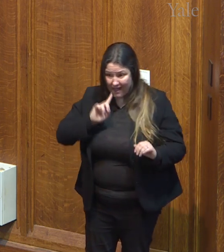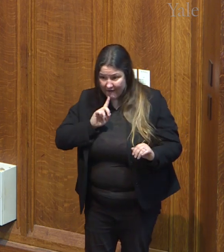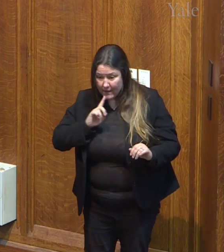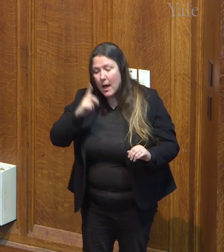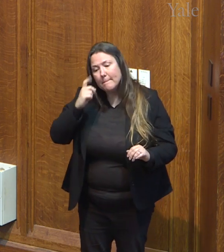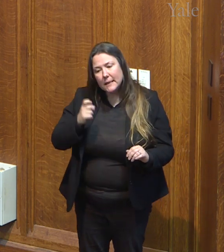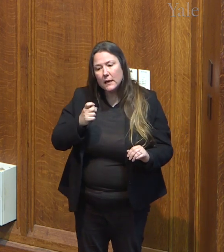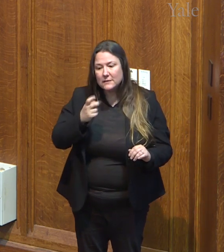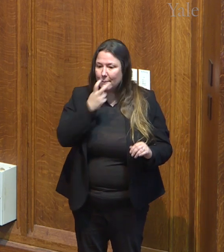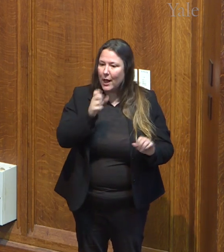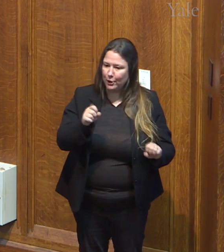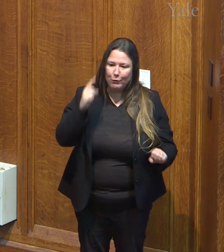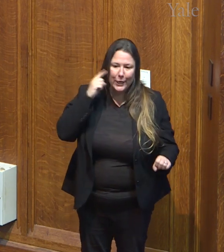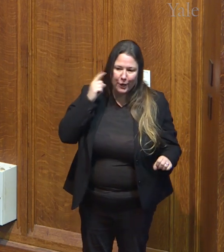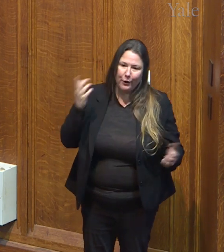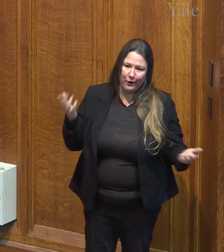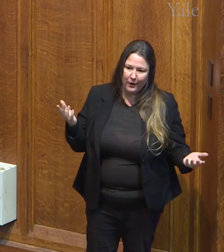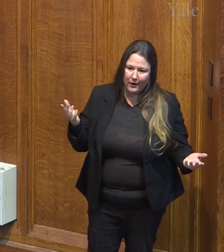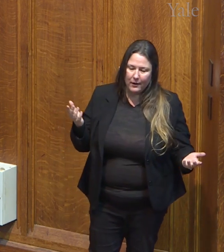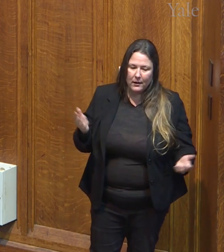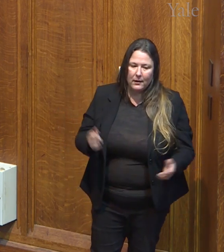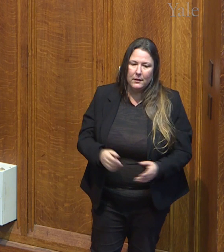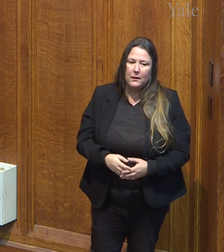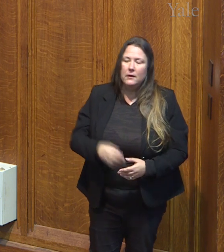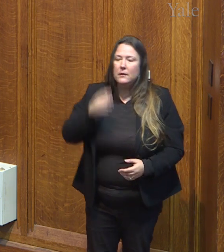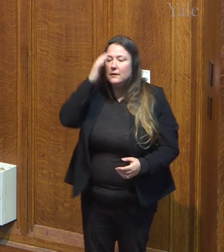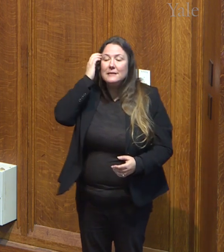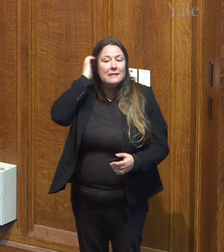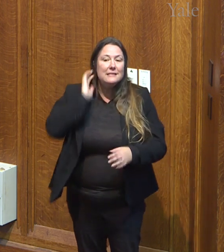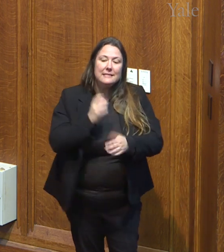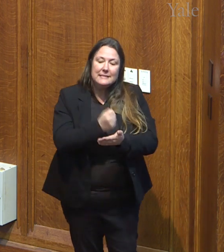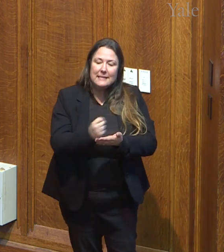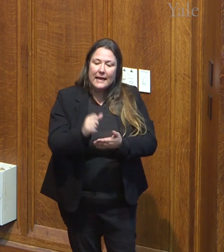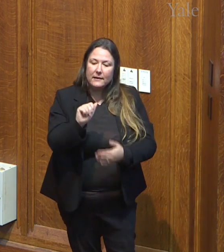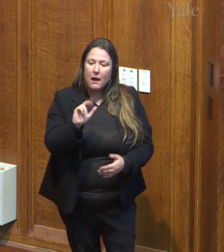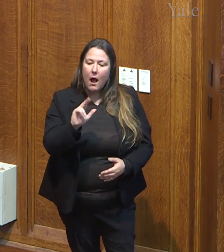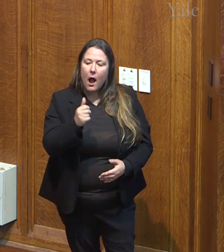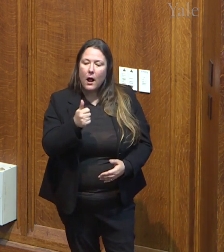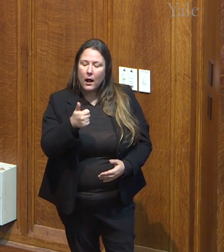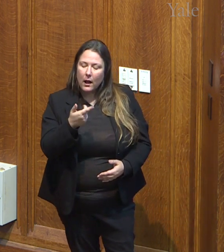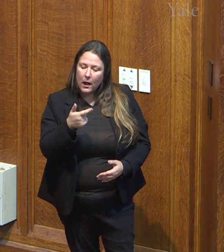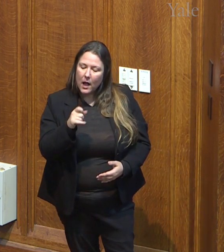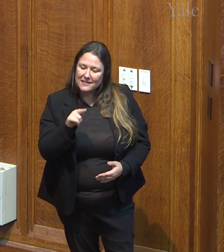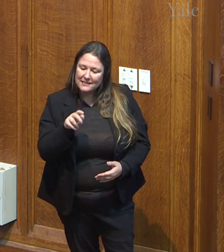had to be audible. Sandy Gusten thought Deaf people could never learn to read.